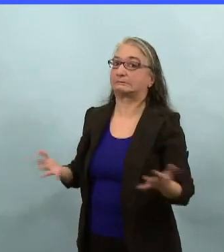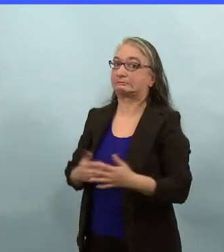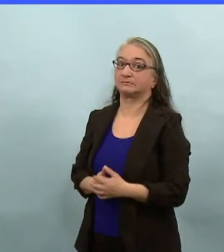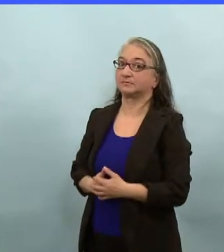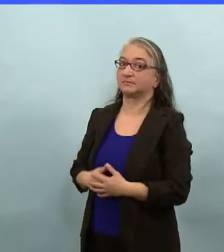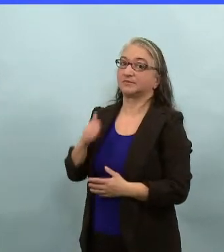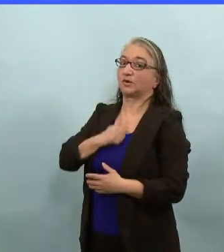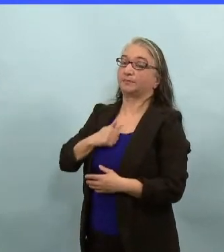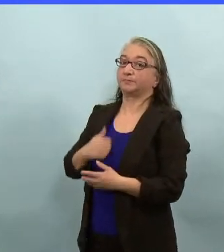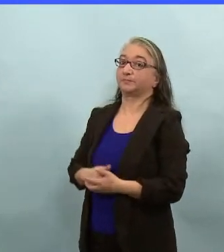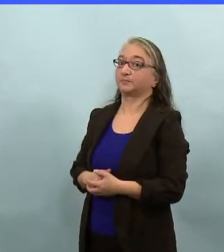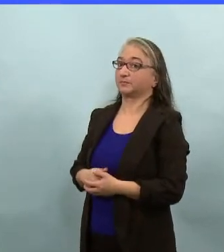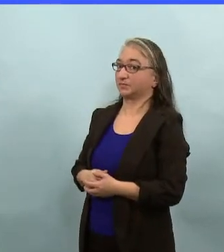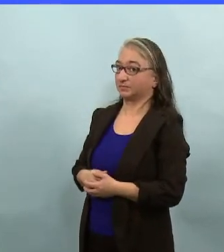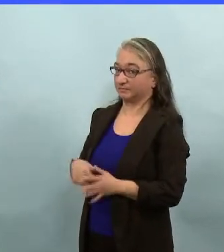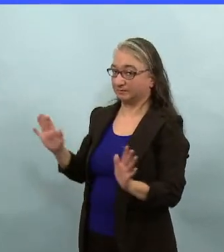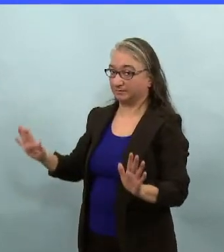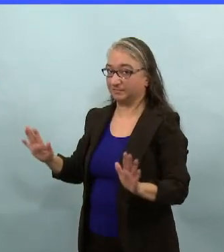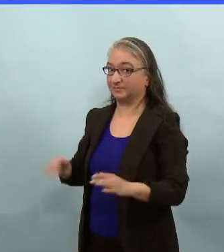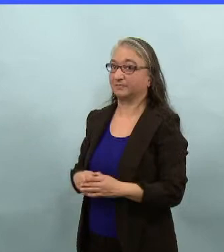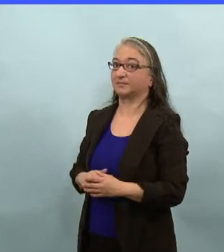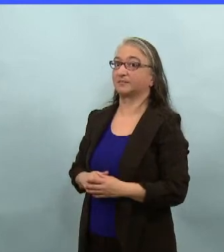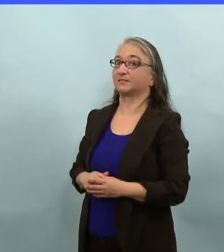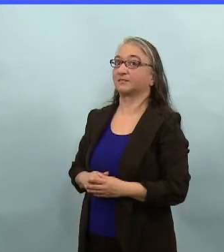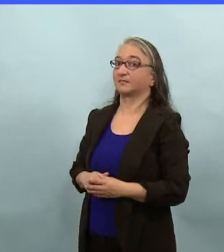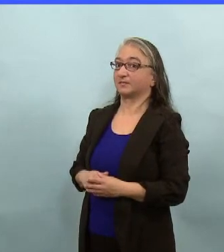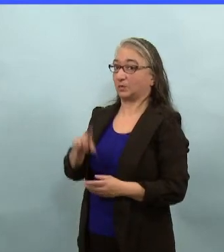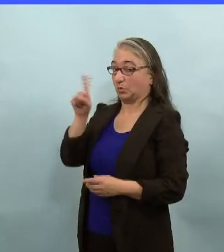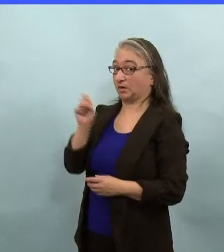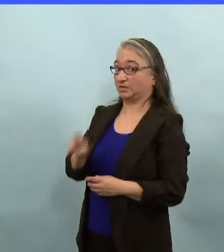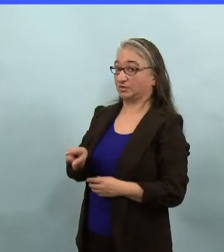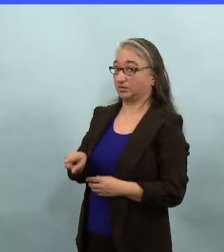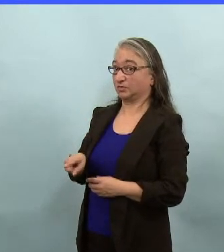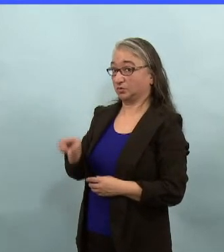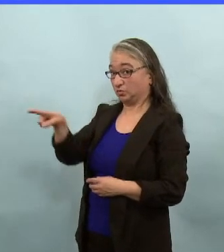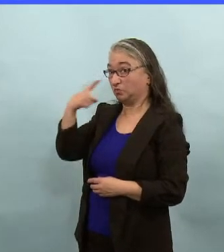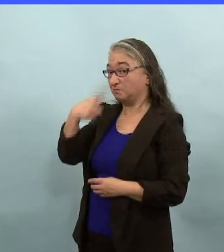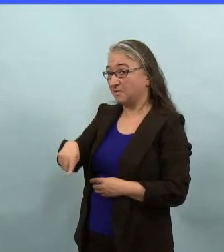uh if you can't expand though on on your comments about two-thirds of hospital patients not being